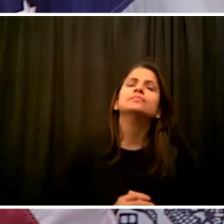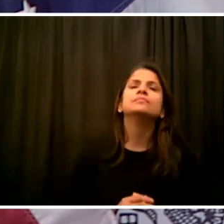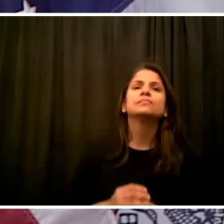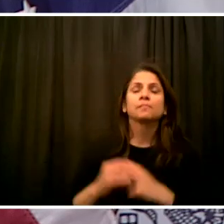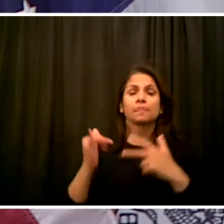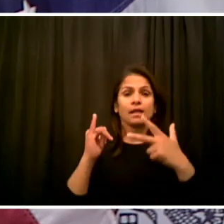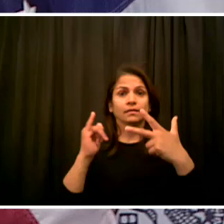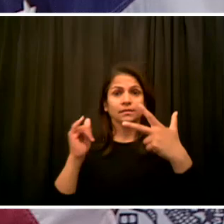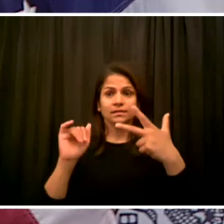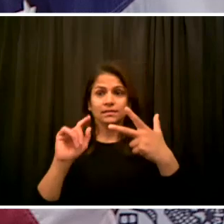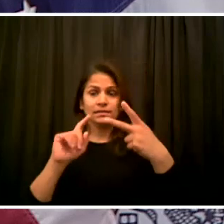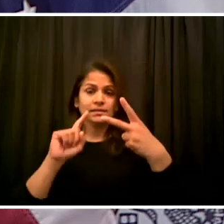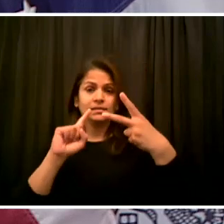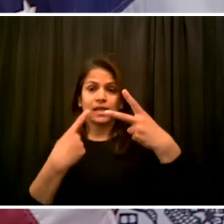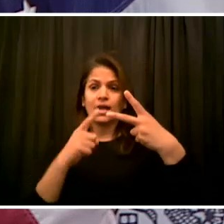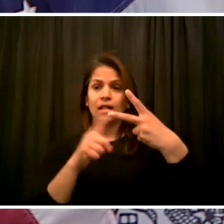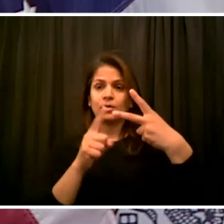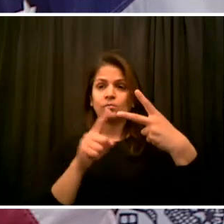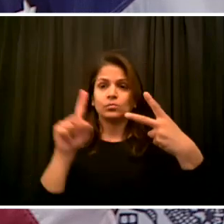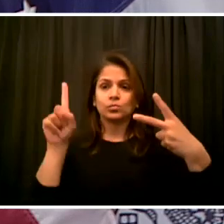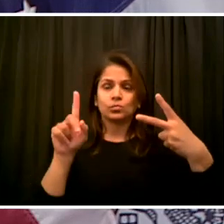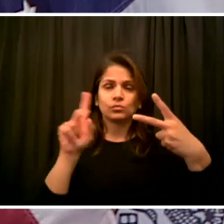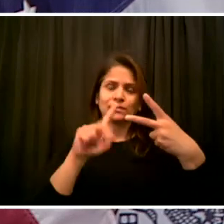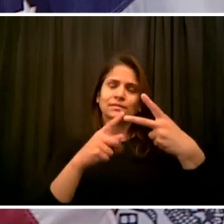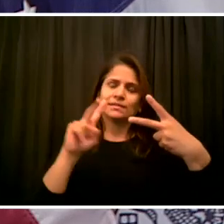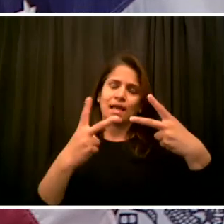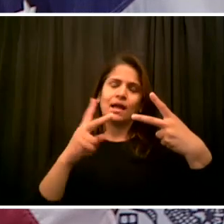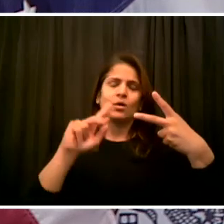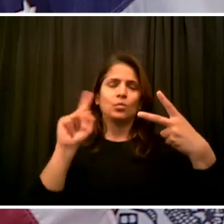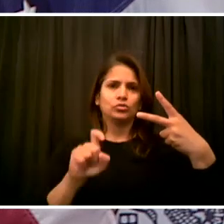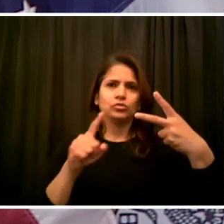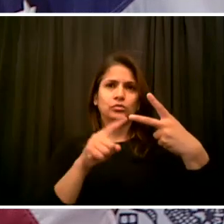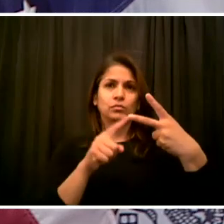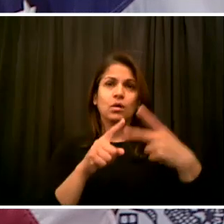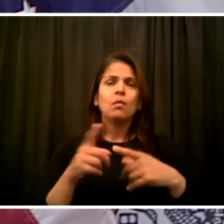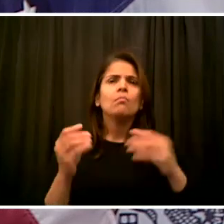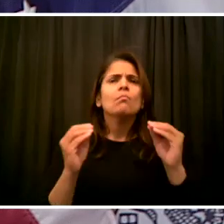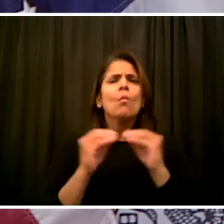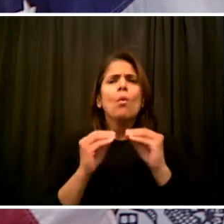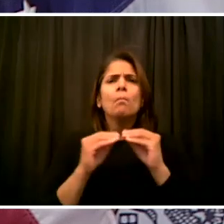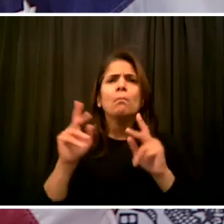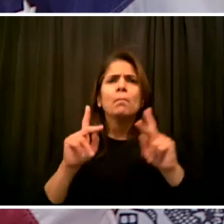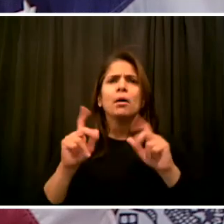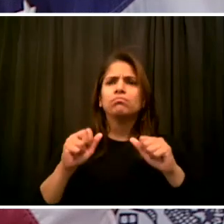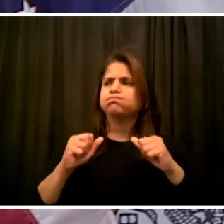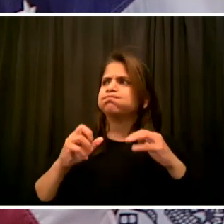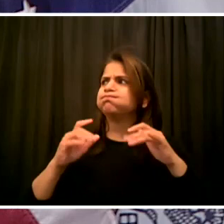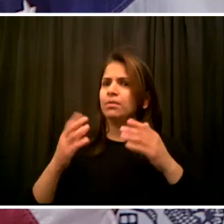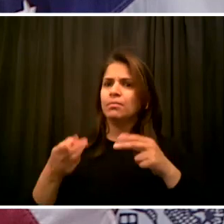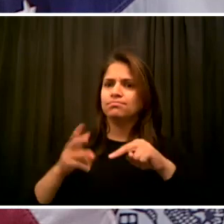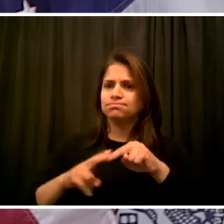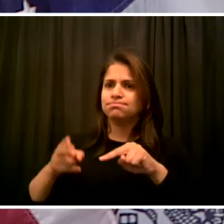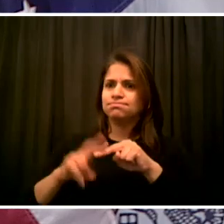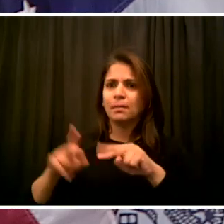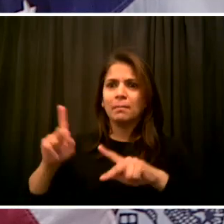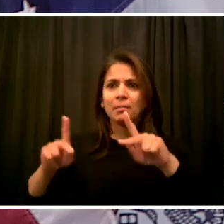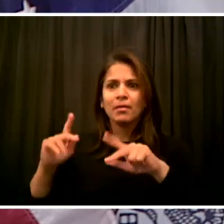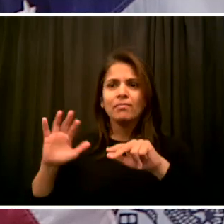ONE IS WILL IT REOPEN AS IT PLIES TO POLIICN G? AT THIS POINT, THERE'S MORE PEOPLE COMING OUT